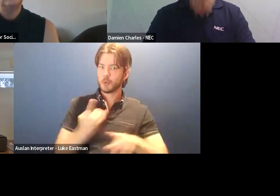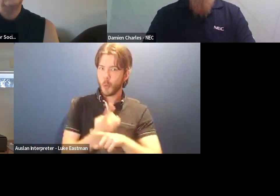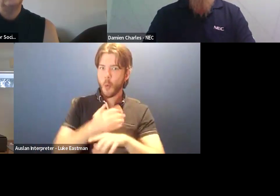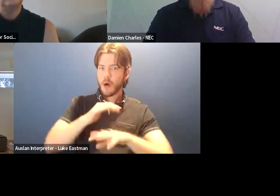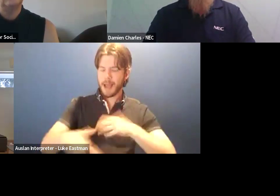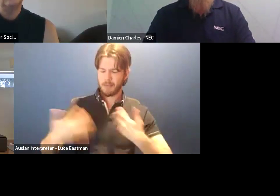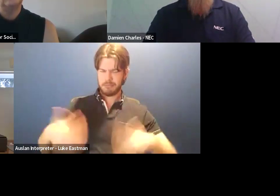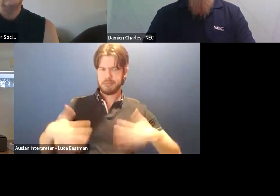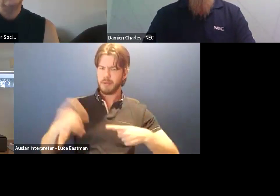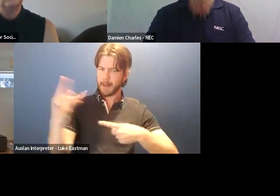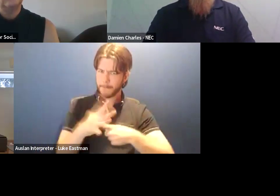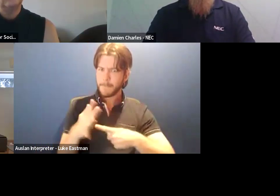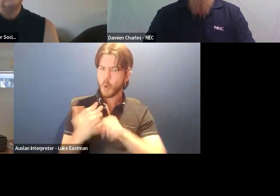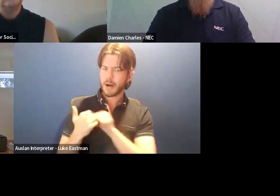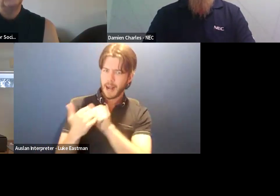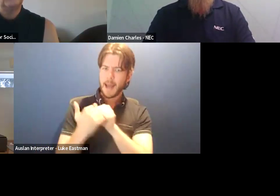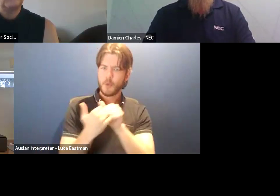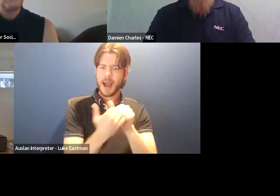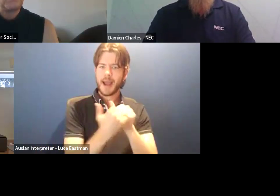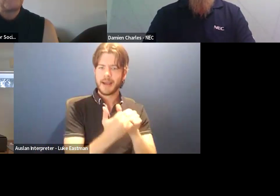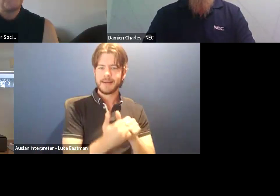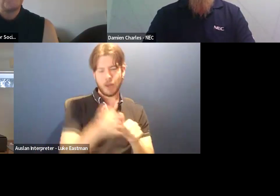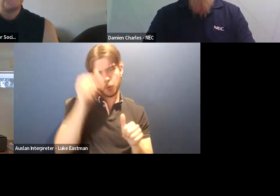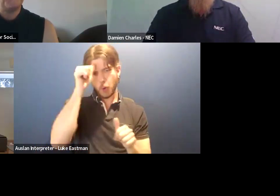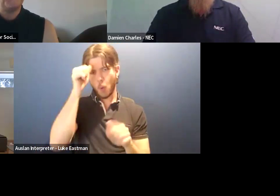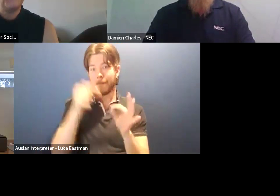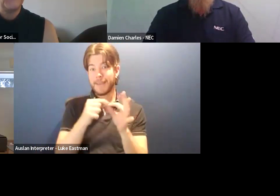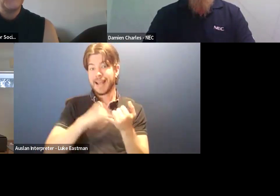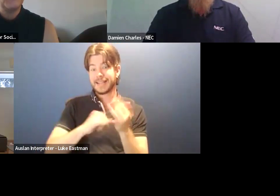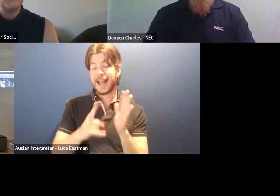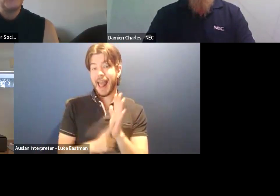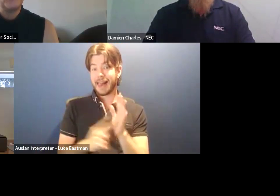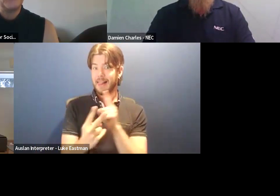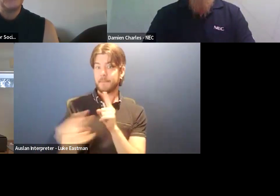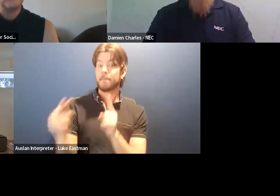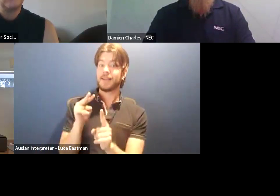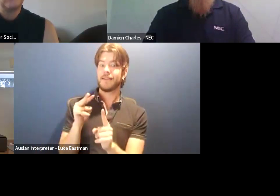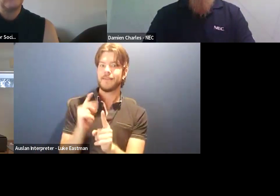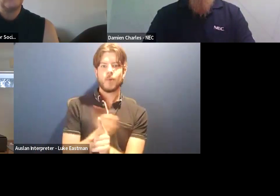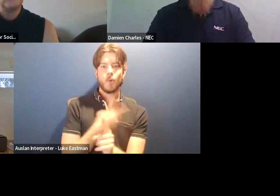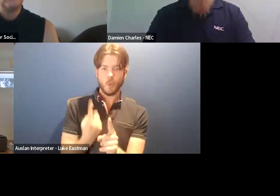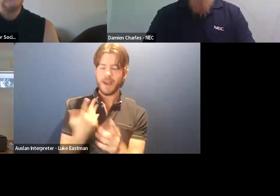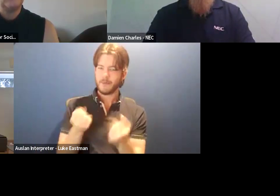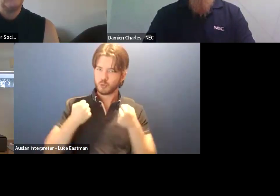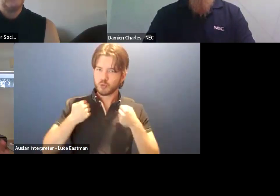collaborate and I know from a BSL